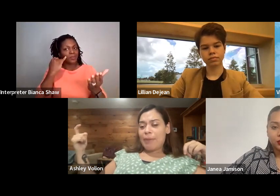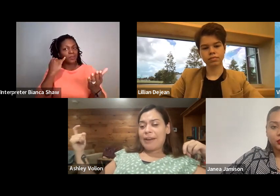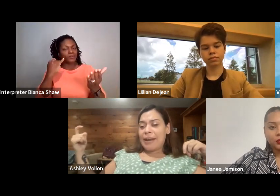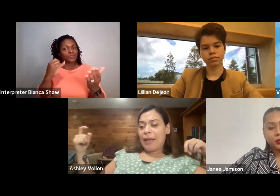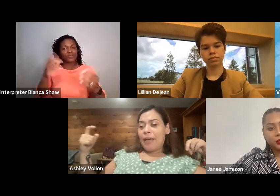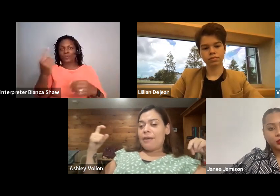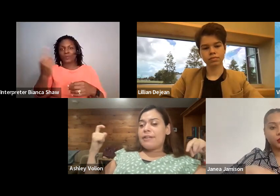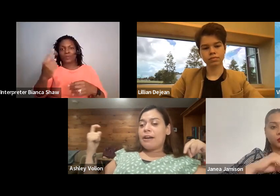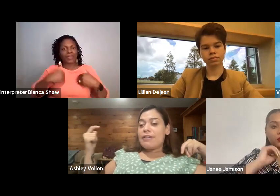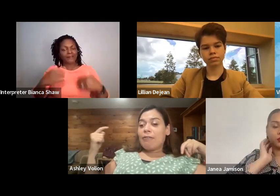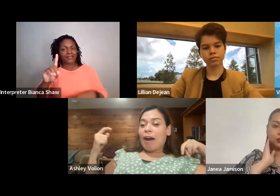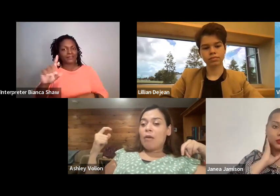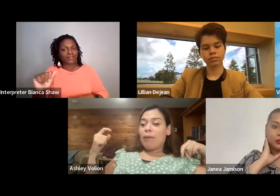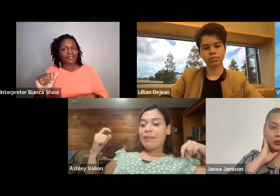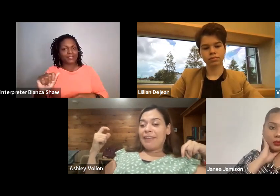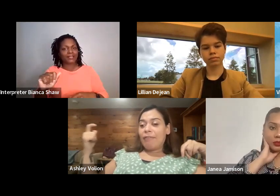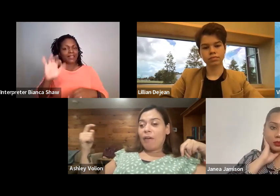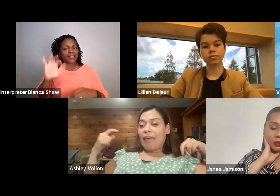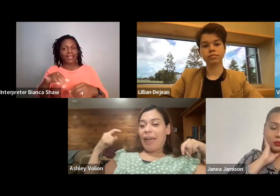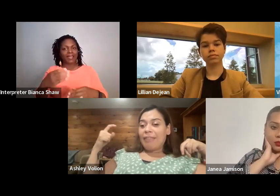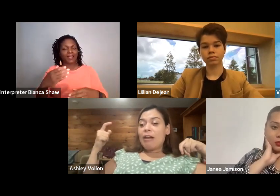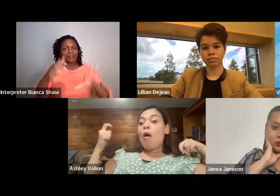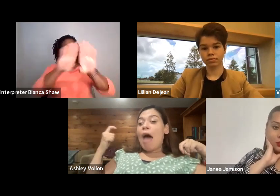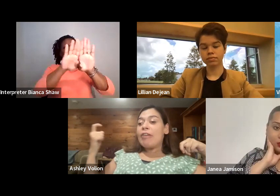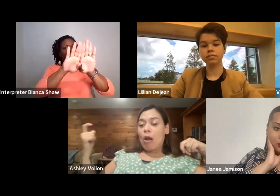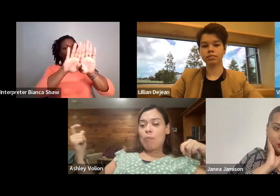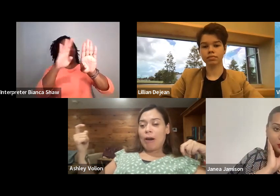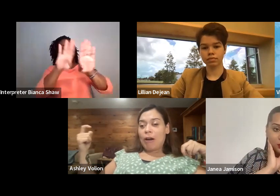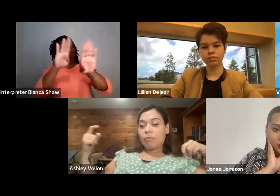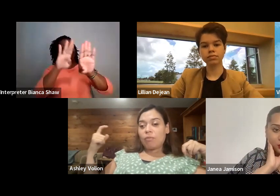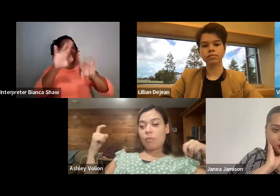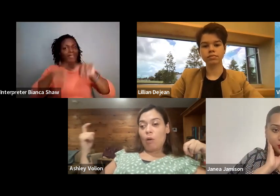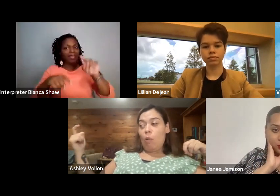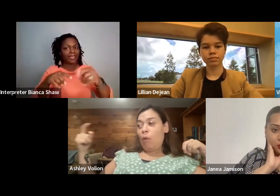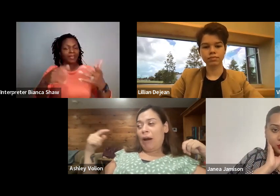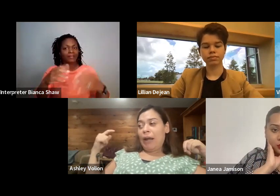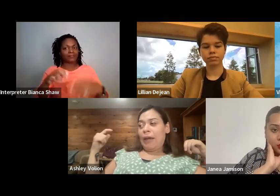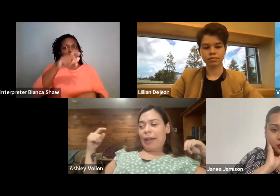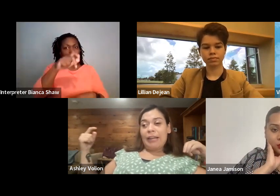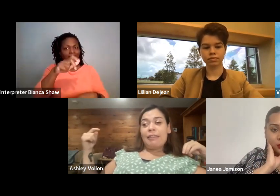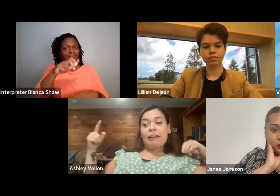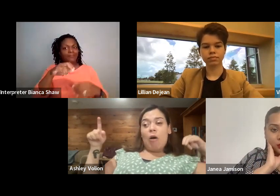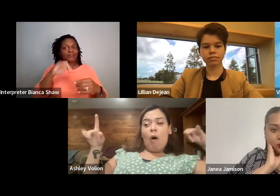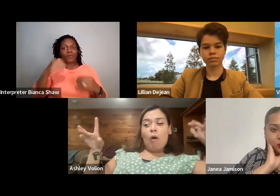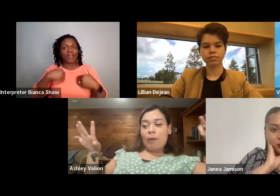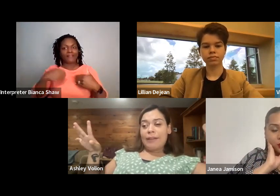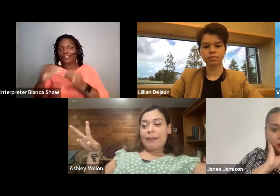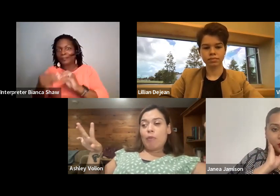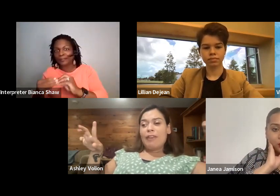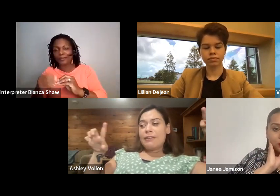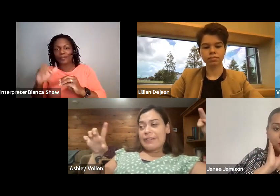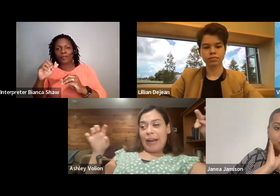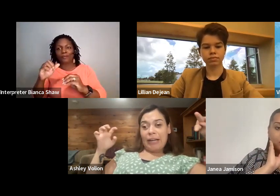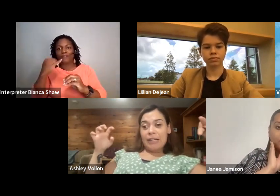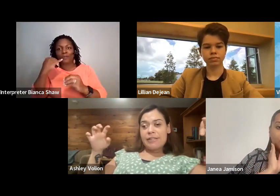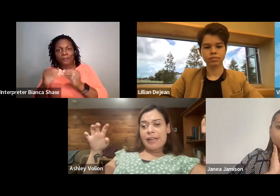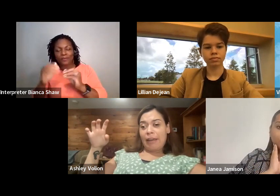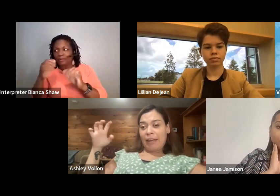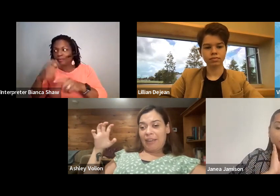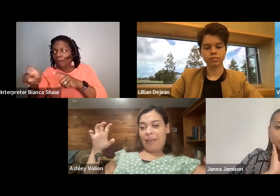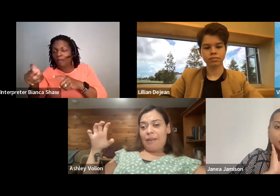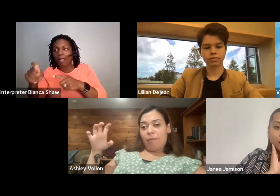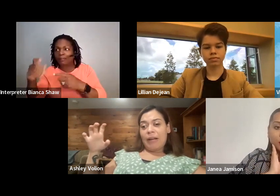disability turns around because they feel like they don't have a number or anything to call, because they wasn't saying itself.